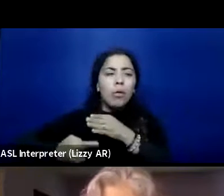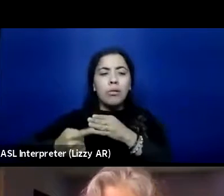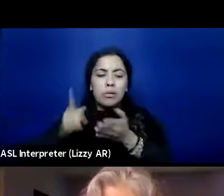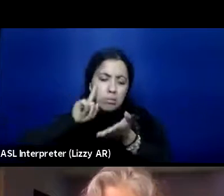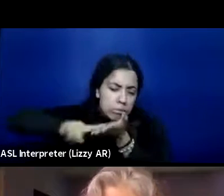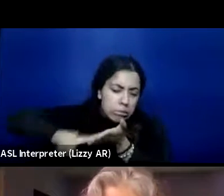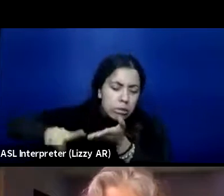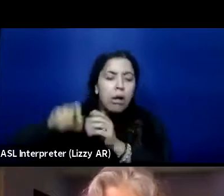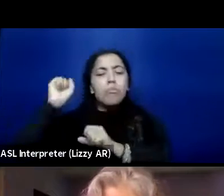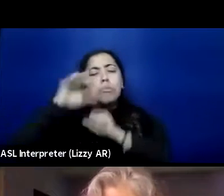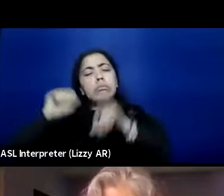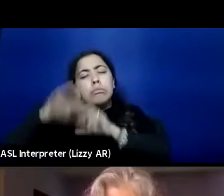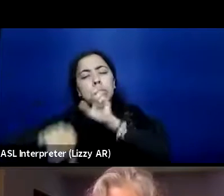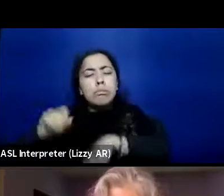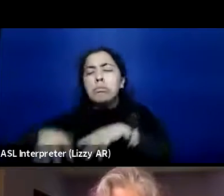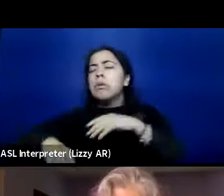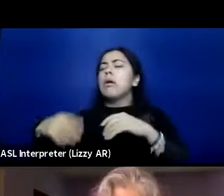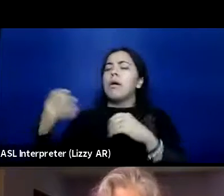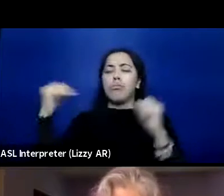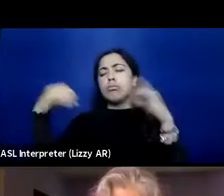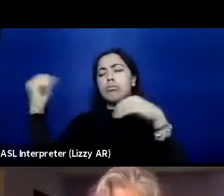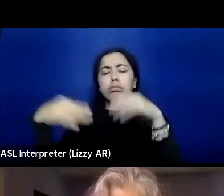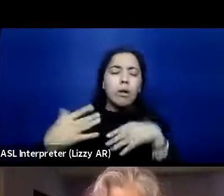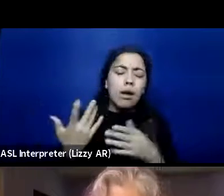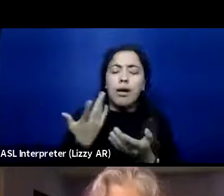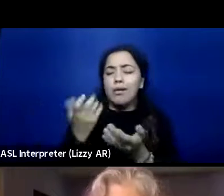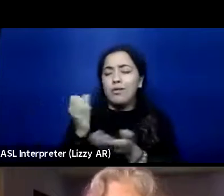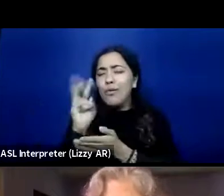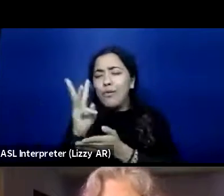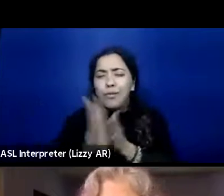sharing of software development and things like that.